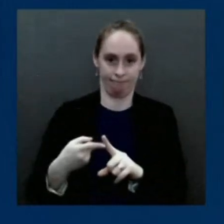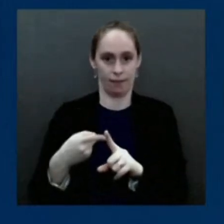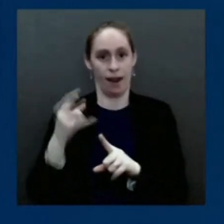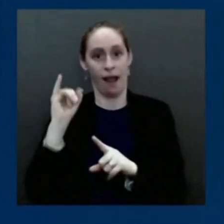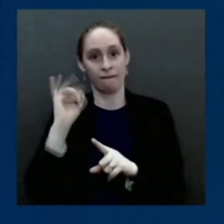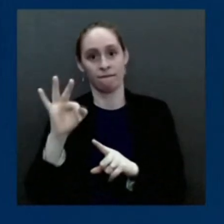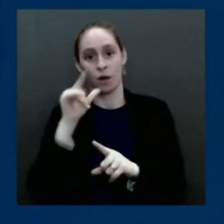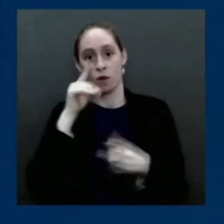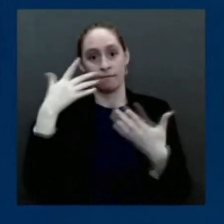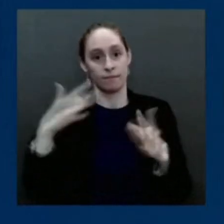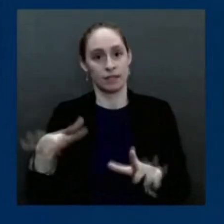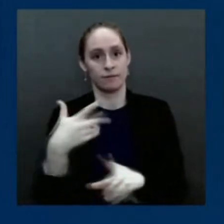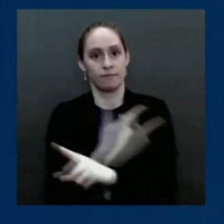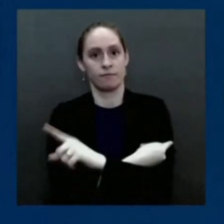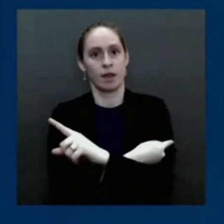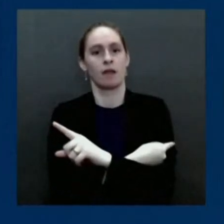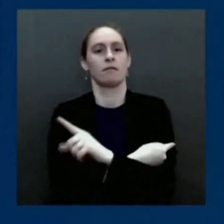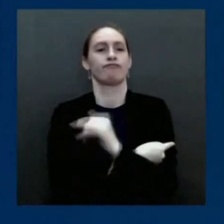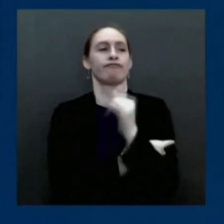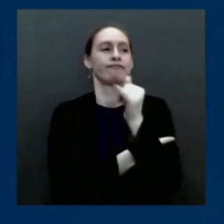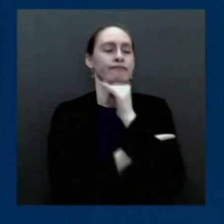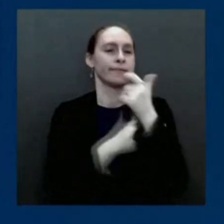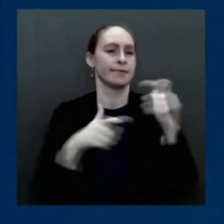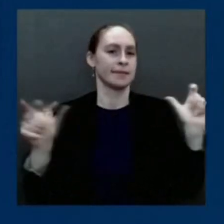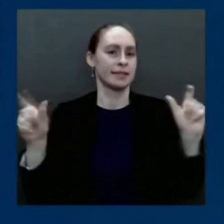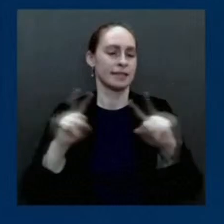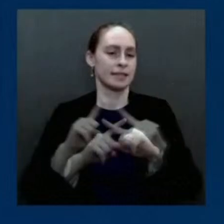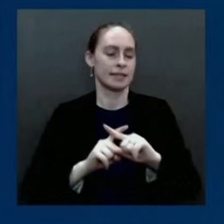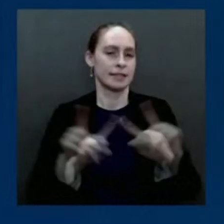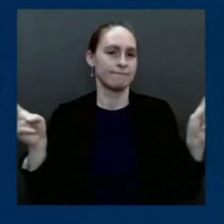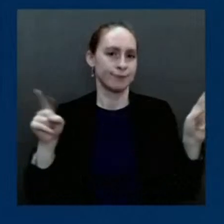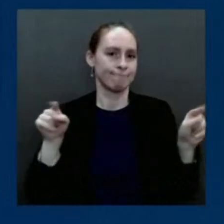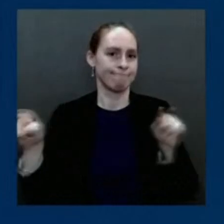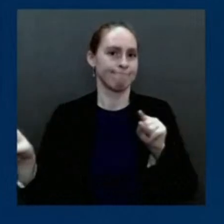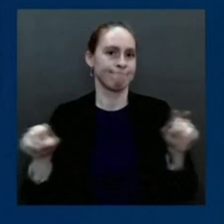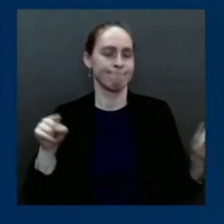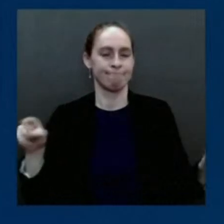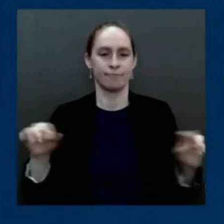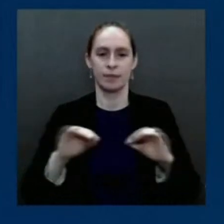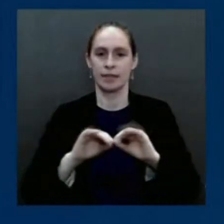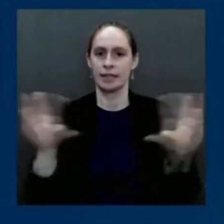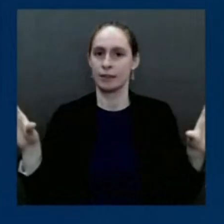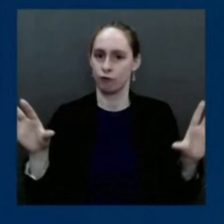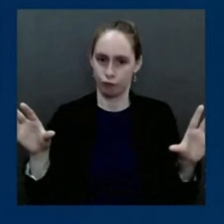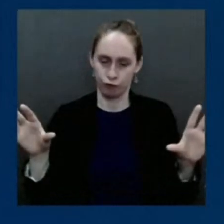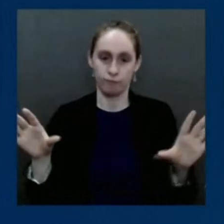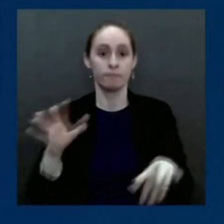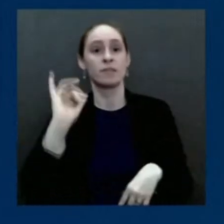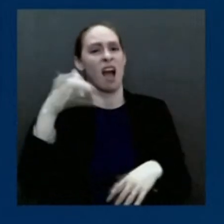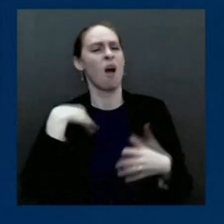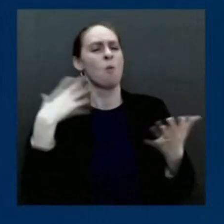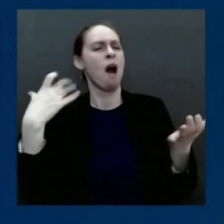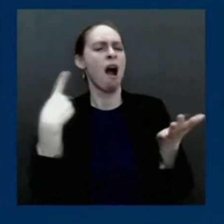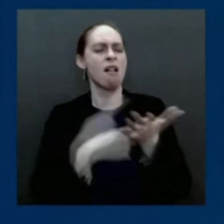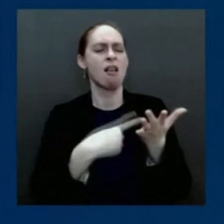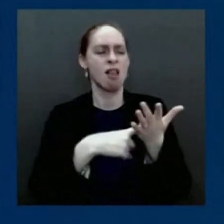COVERAGE SINCE VACCINE LEVEL IS RELATIVELY LOW IN THE REPUBLIC OF SOUTH AFRICA.